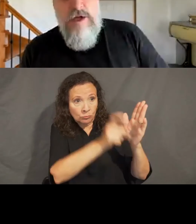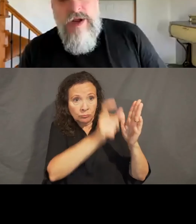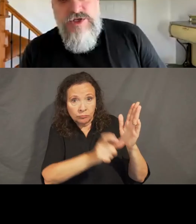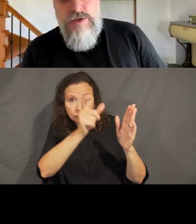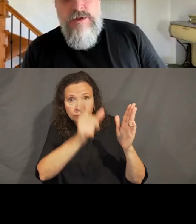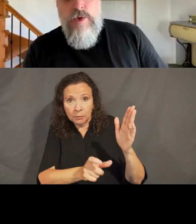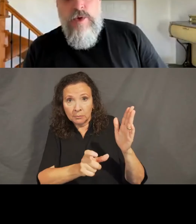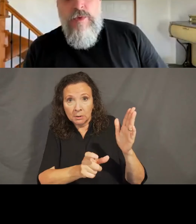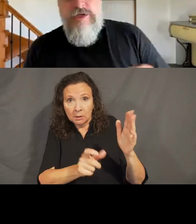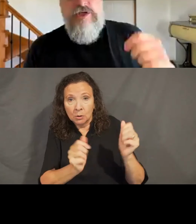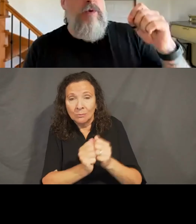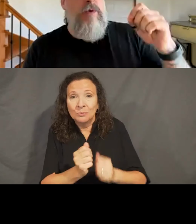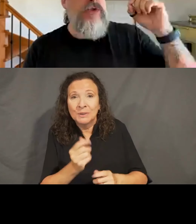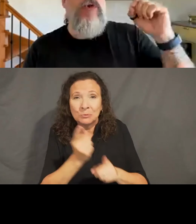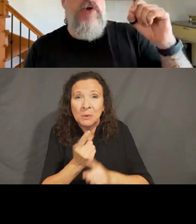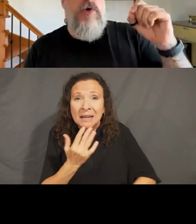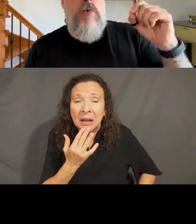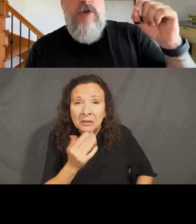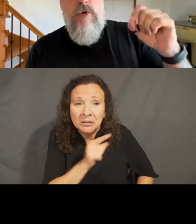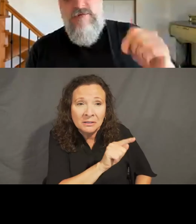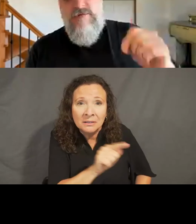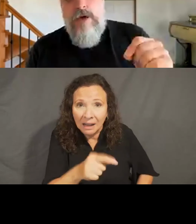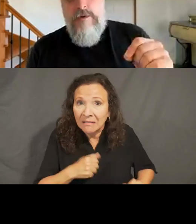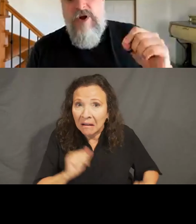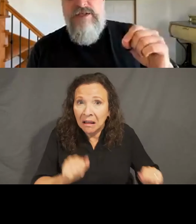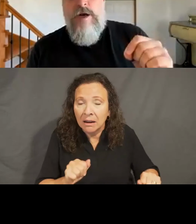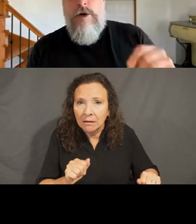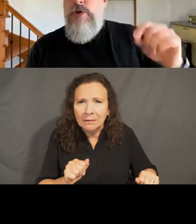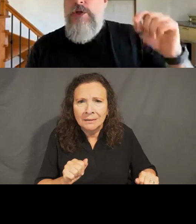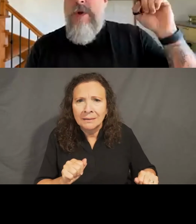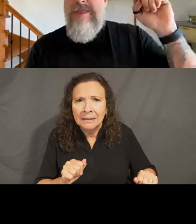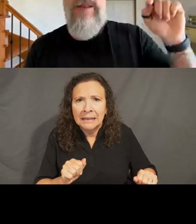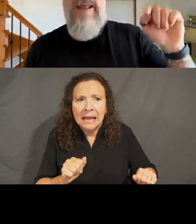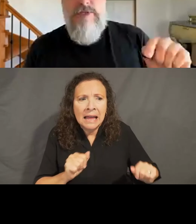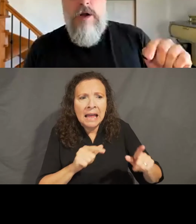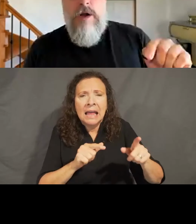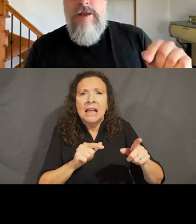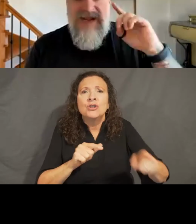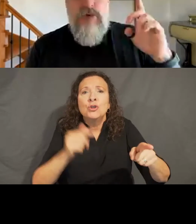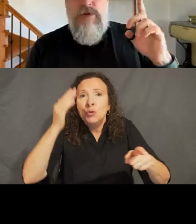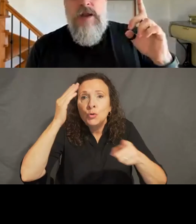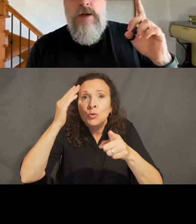The question was, do you know where the provinces are? Do you know what their names are? I knew that.